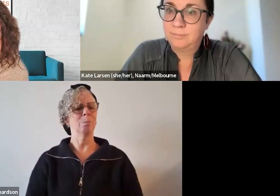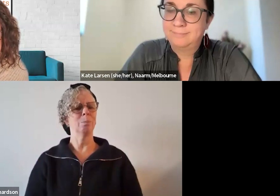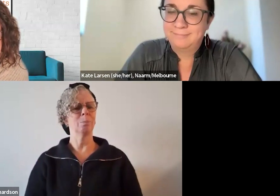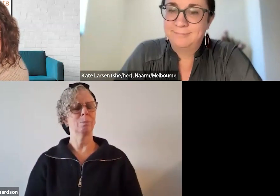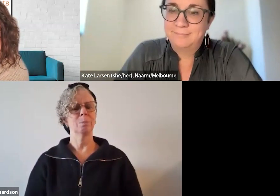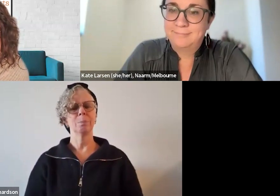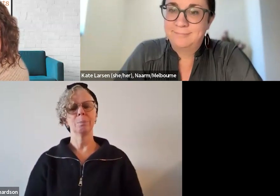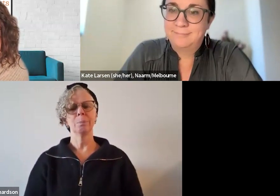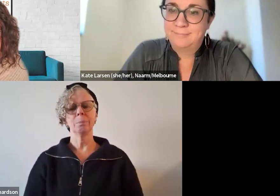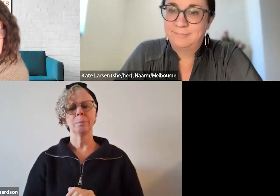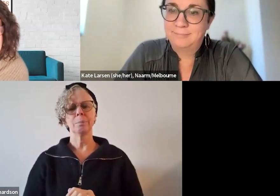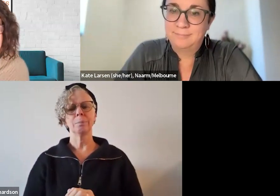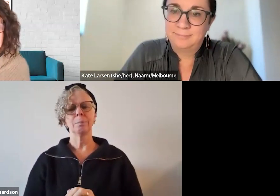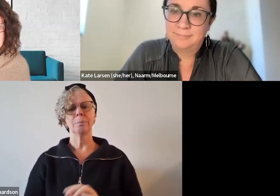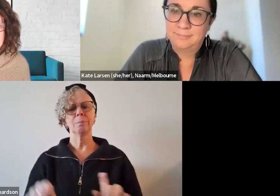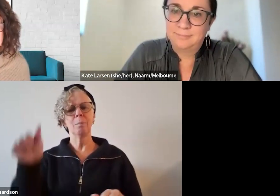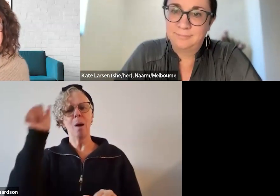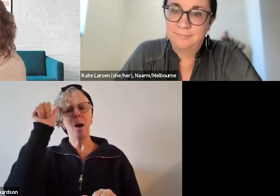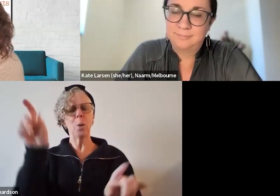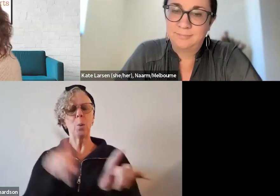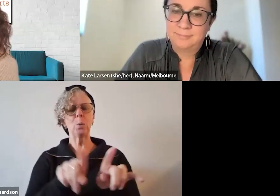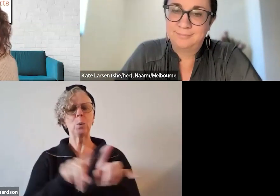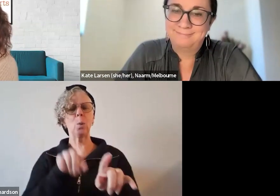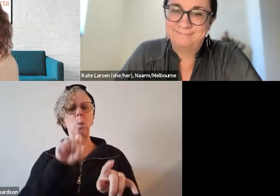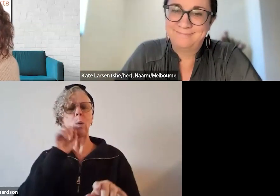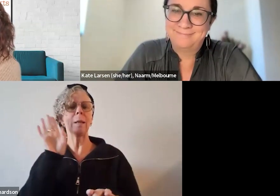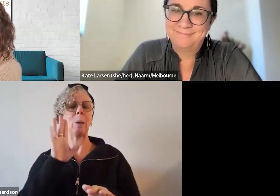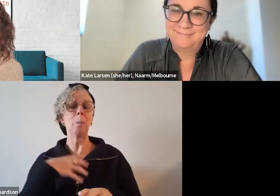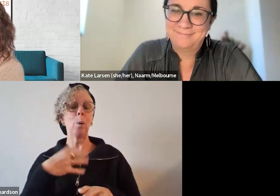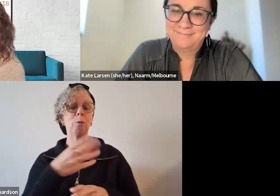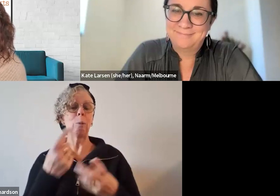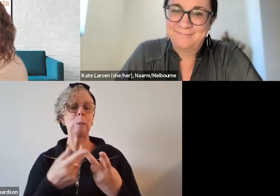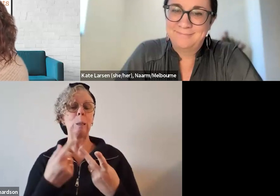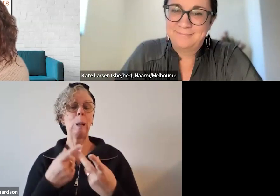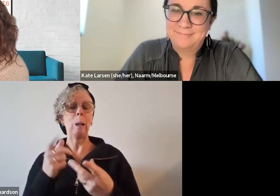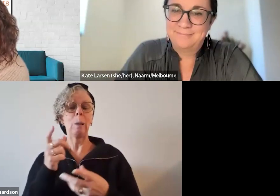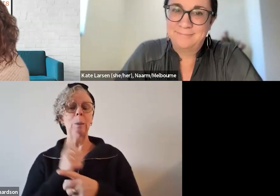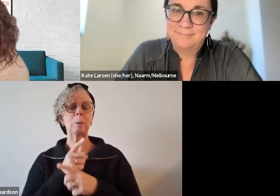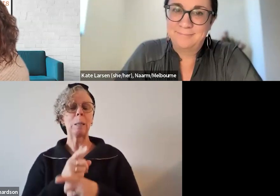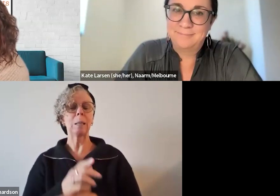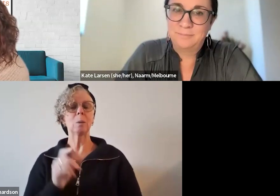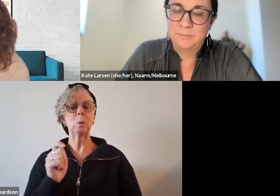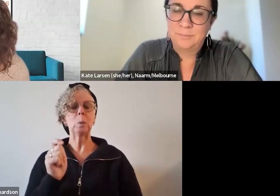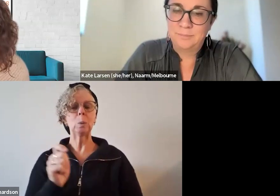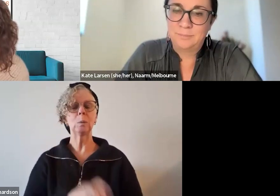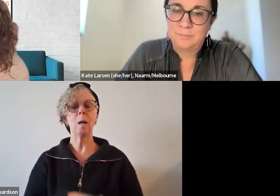And I know that we're gonna hear a little bit more about that very soon. I'm going to ask you a few questions,